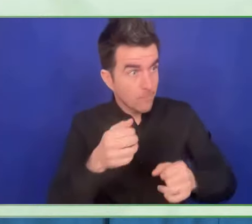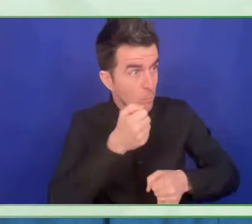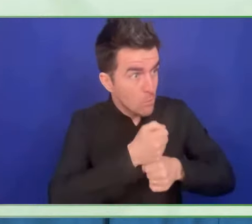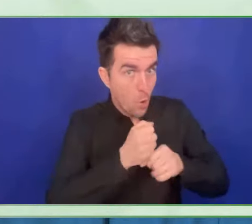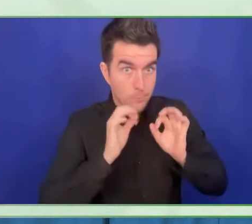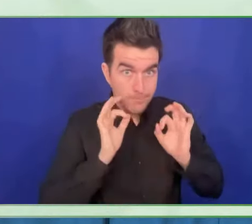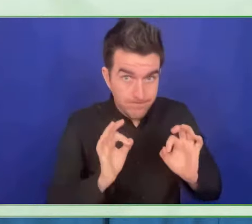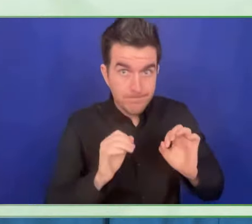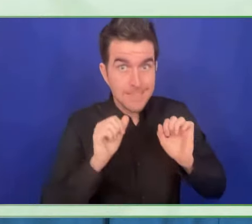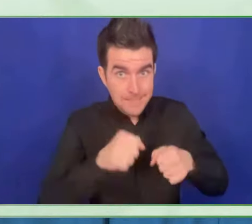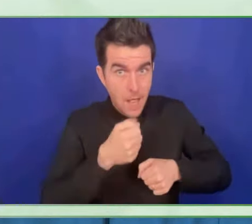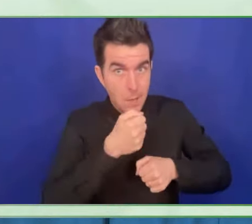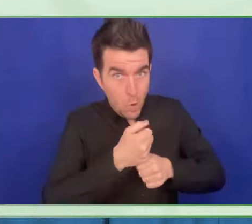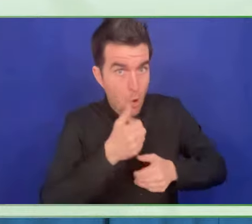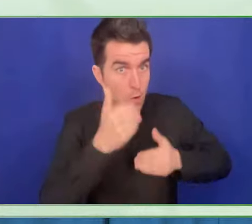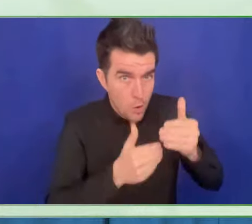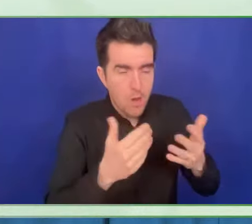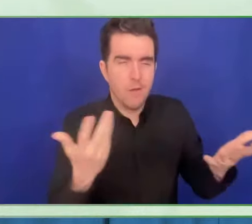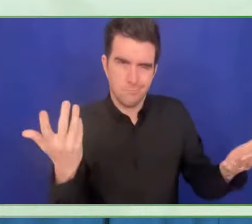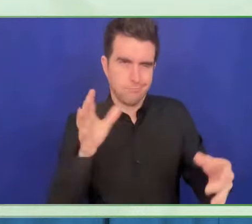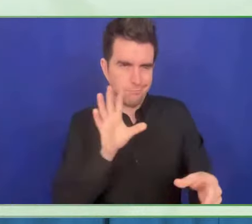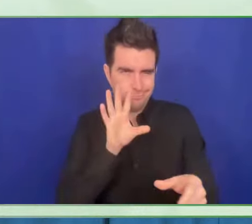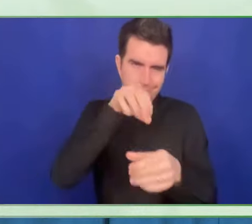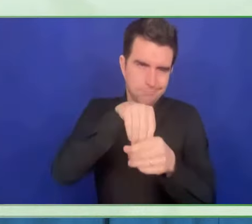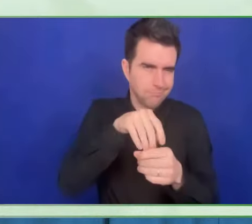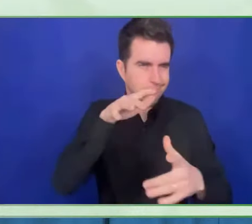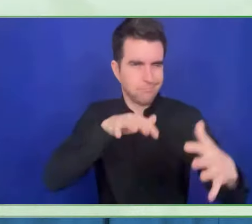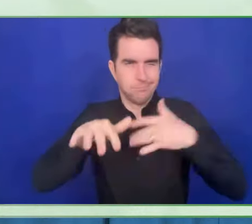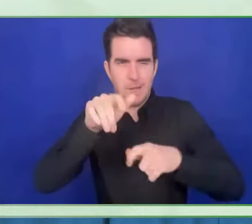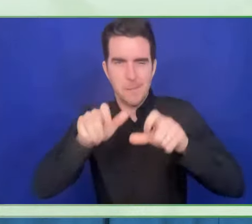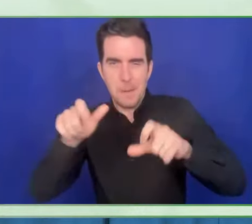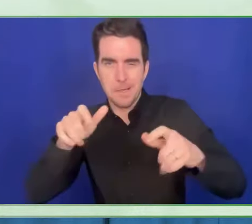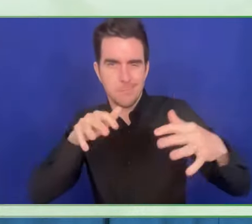disabilities on equal basis with others.